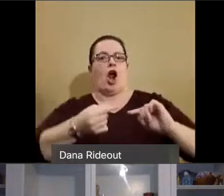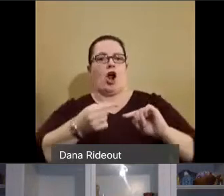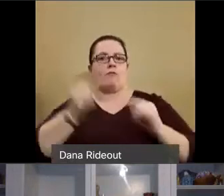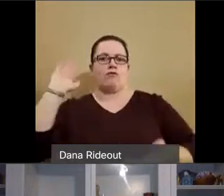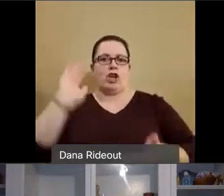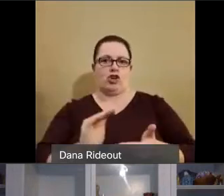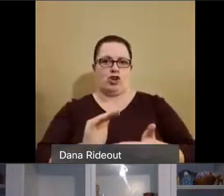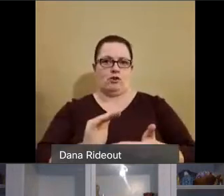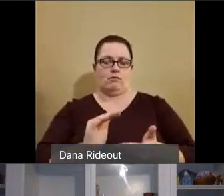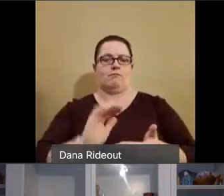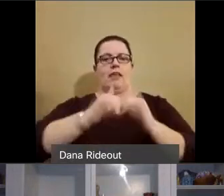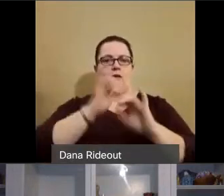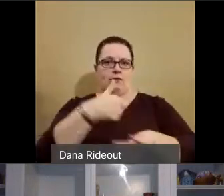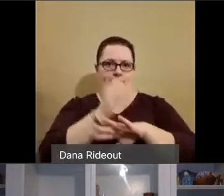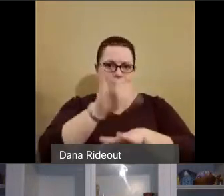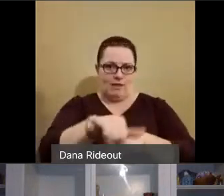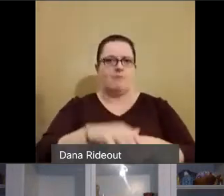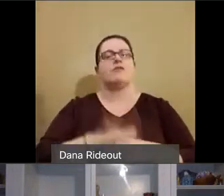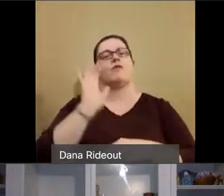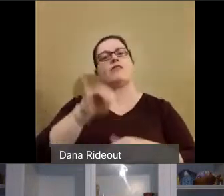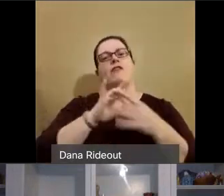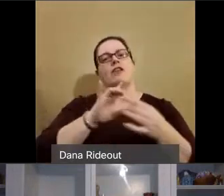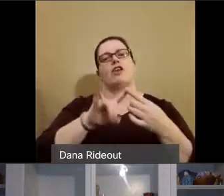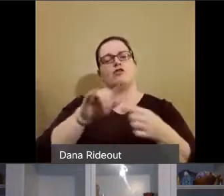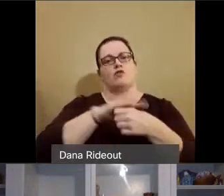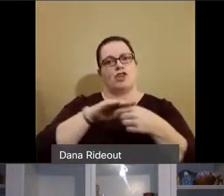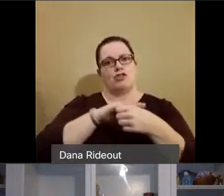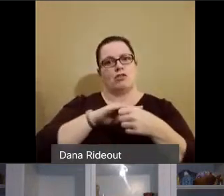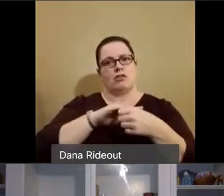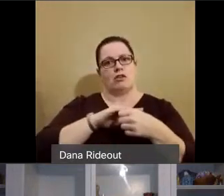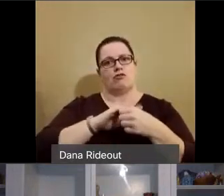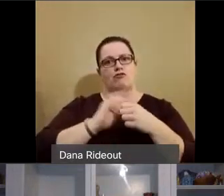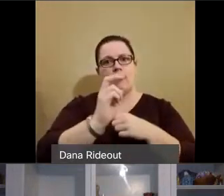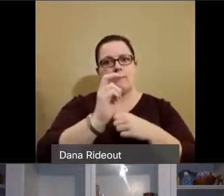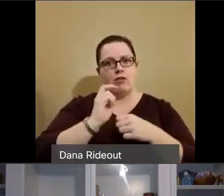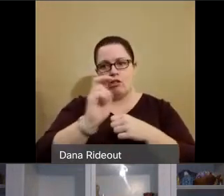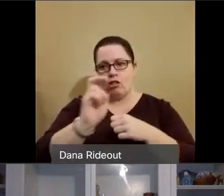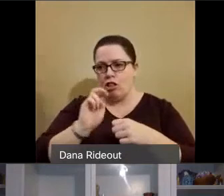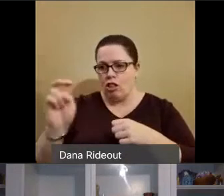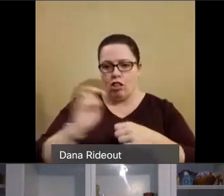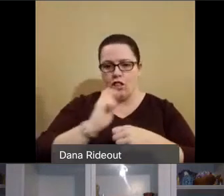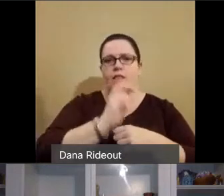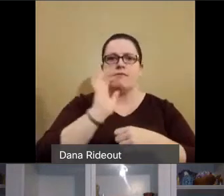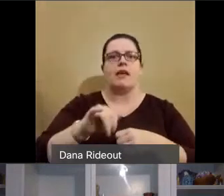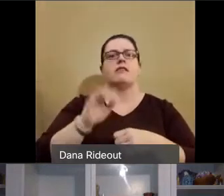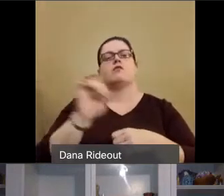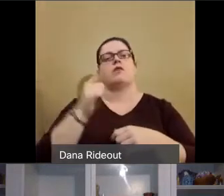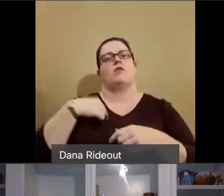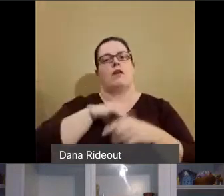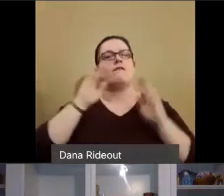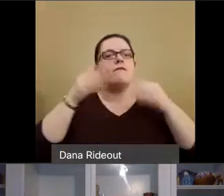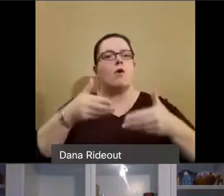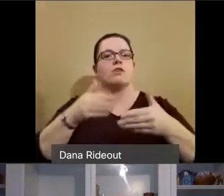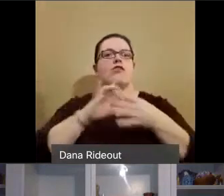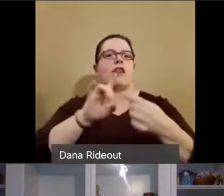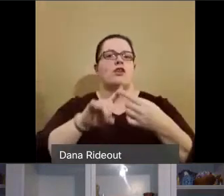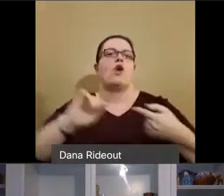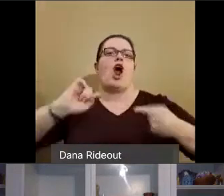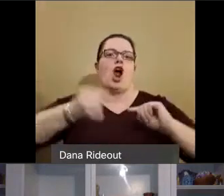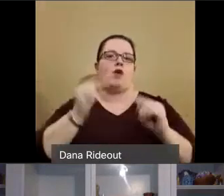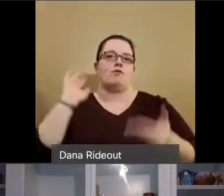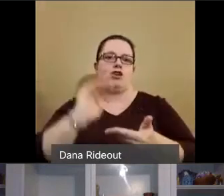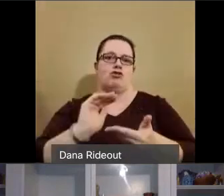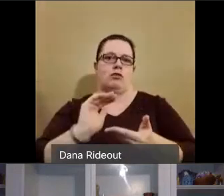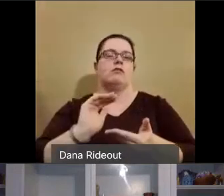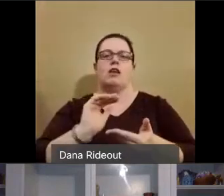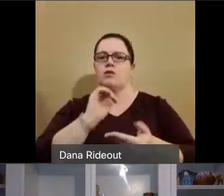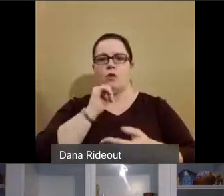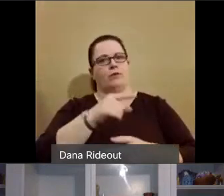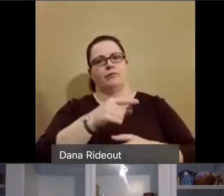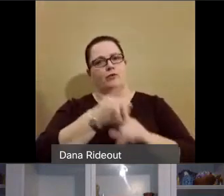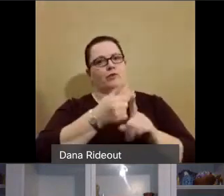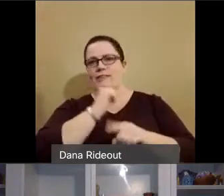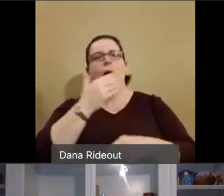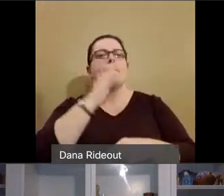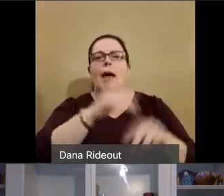And I think when it comes to that interregional travel, the most successful cases, actually really did focus on that harm reduction piece. Right? Not that you're a bad person if you do that or Here's all the consequences.